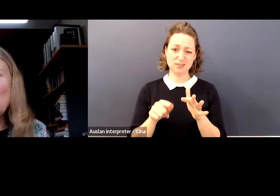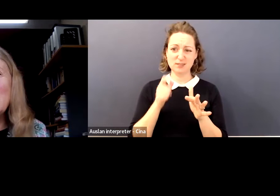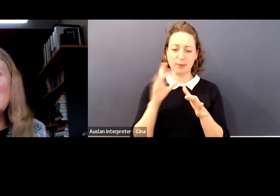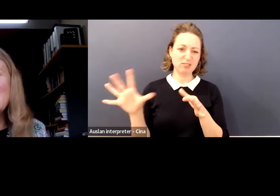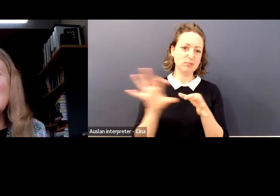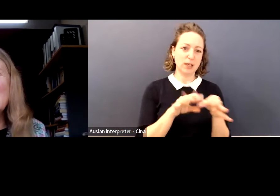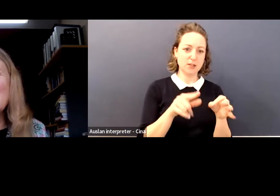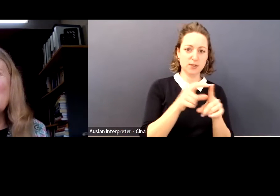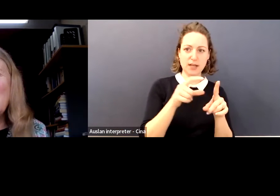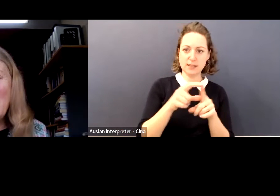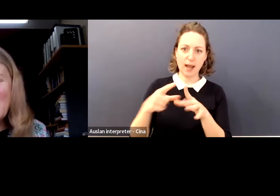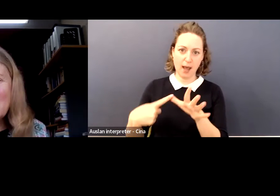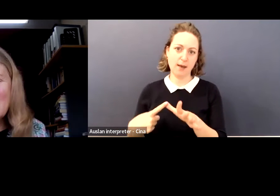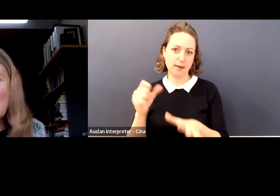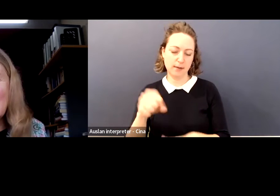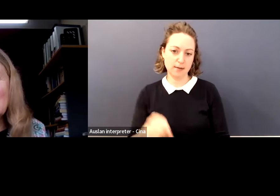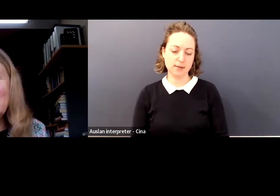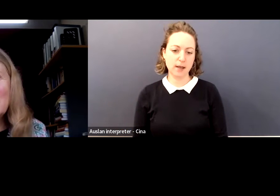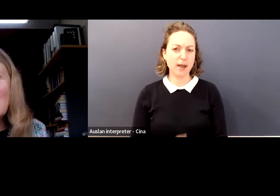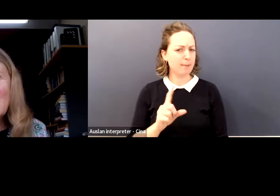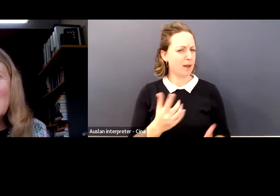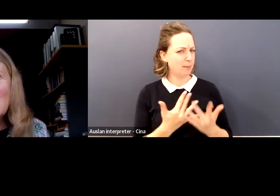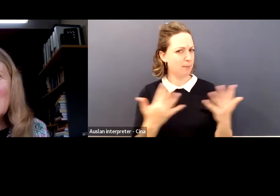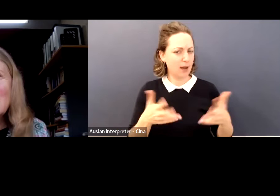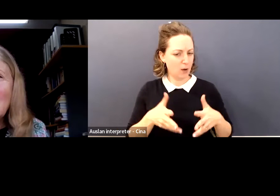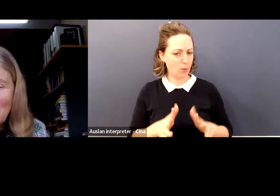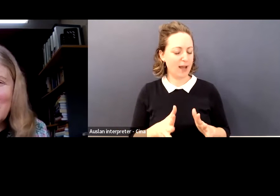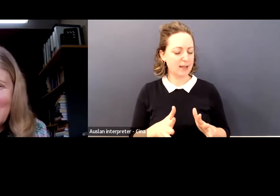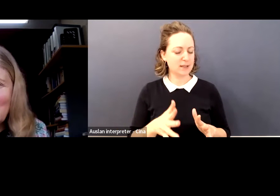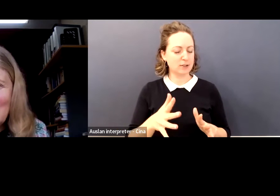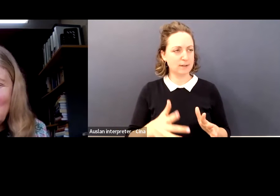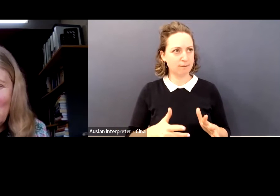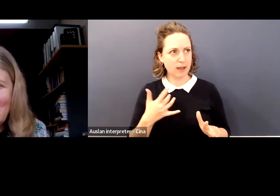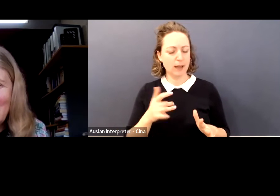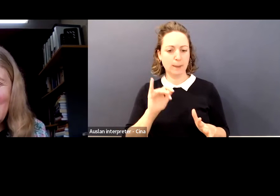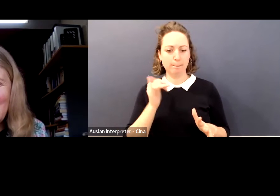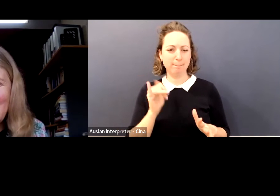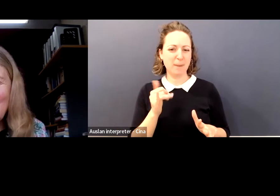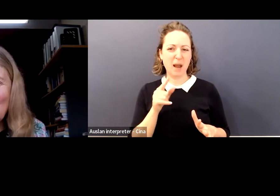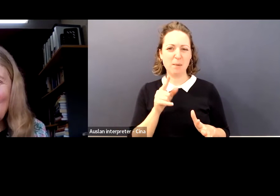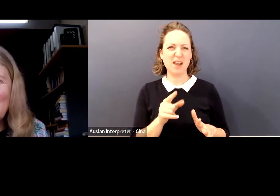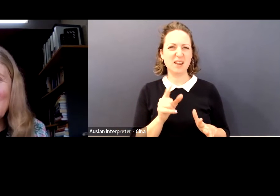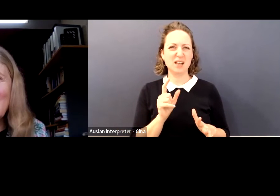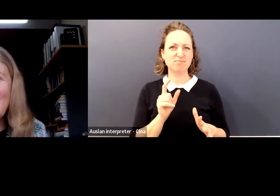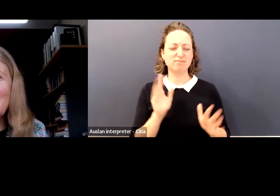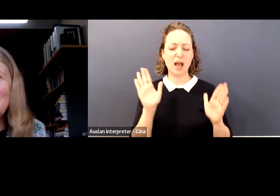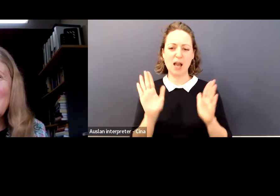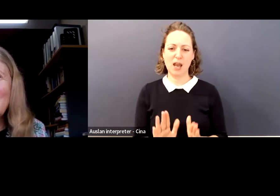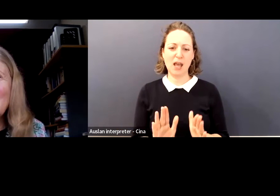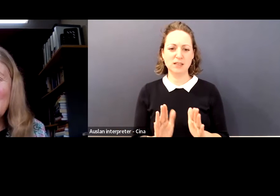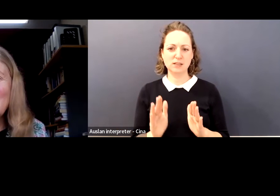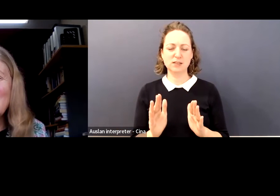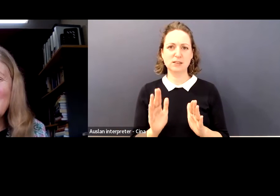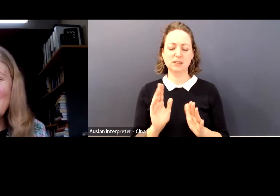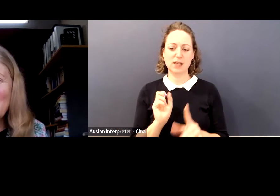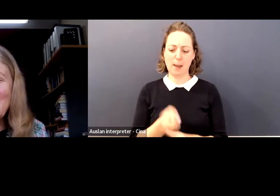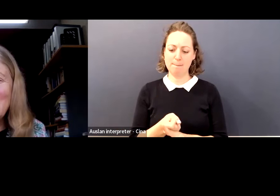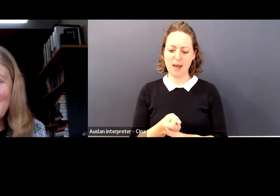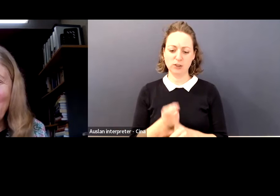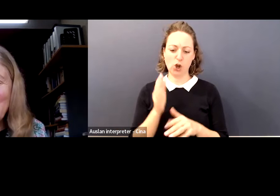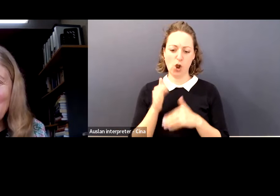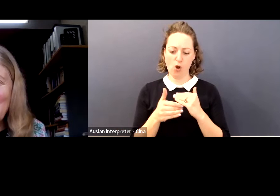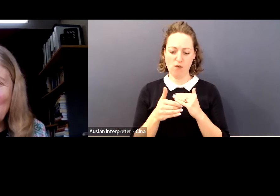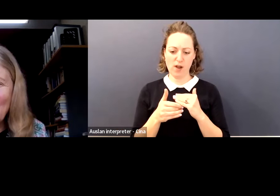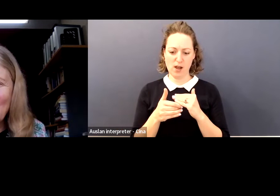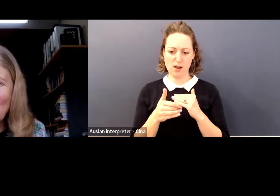ways it perhaps sometimes diminishes the extent to which the student really does face major hurdles.